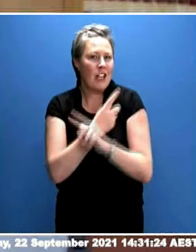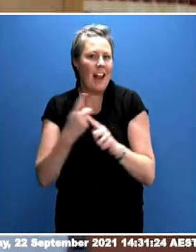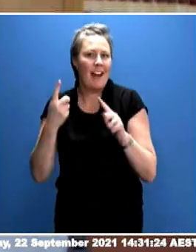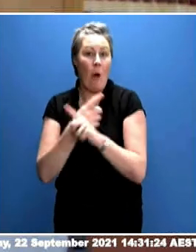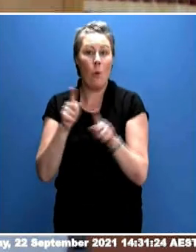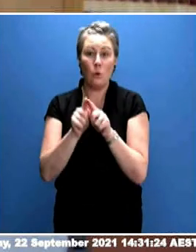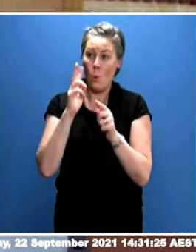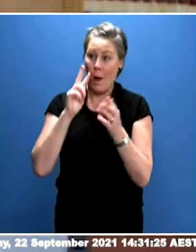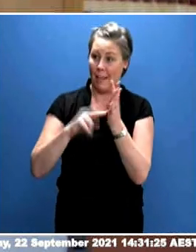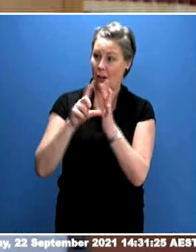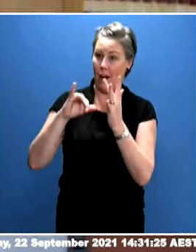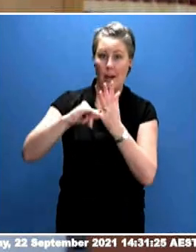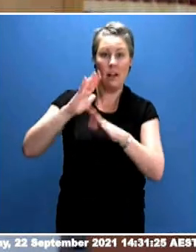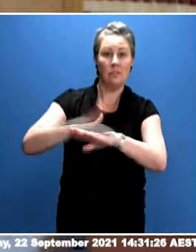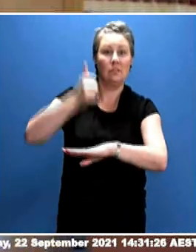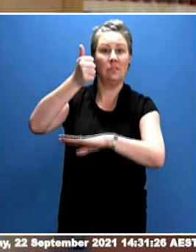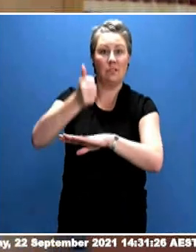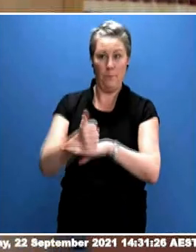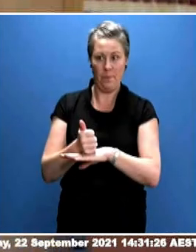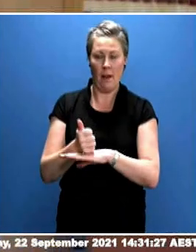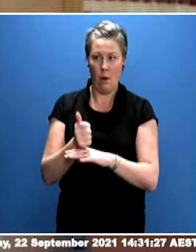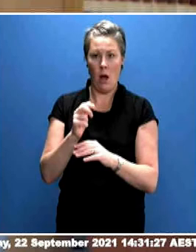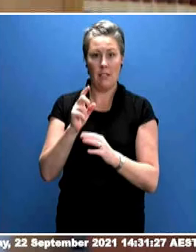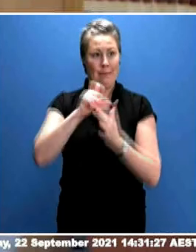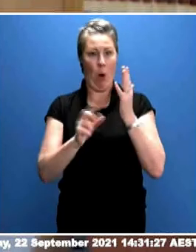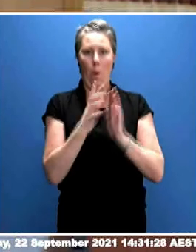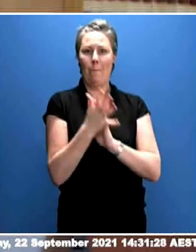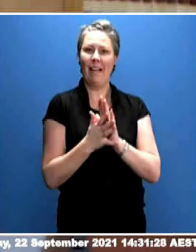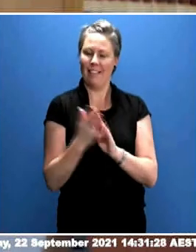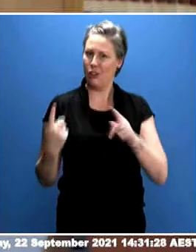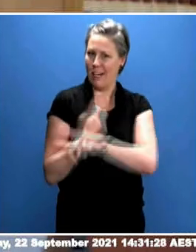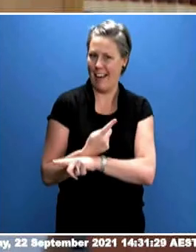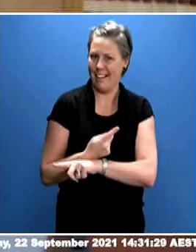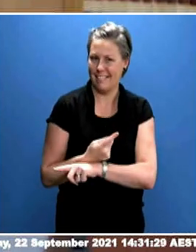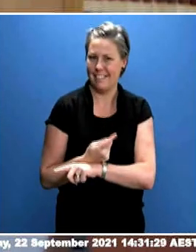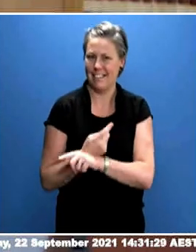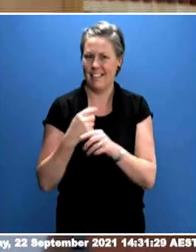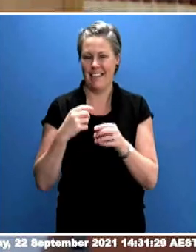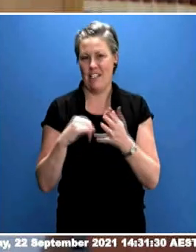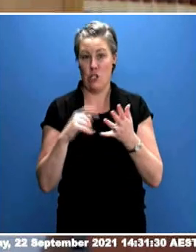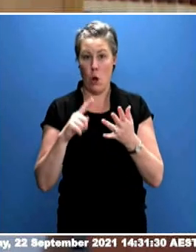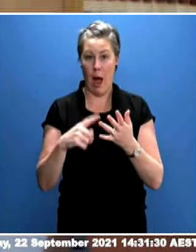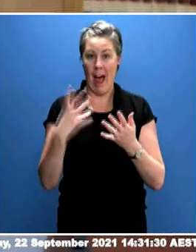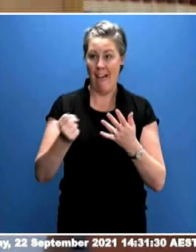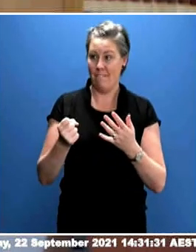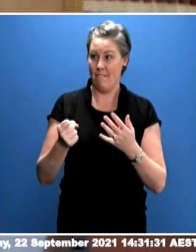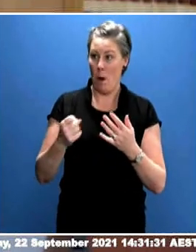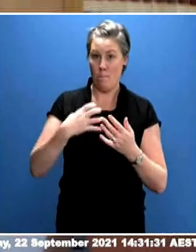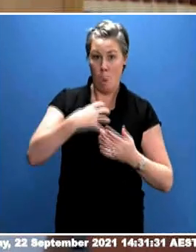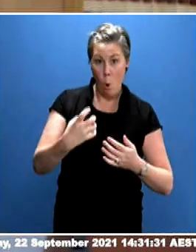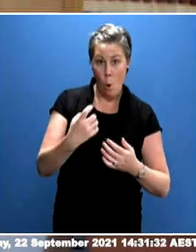I wouldn't know what percentage of under or overrepresentation this might be.